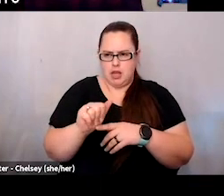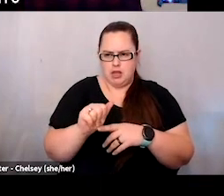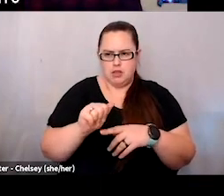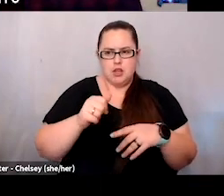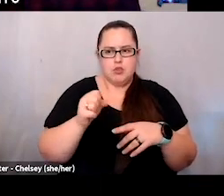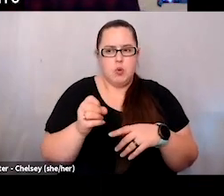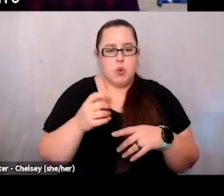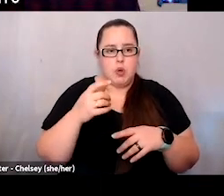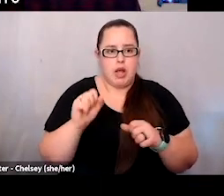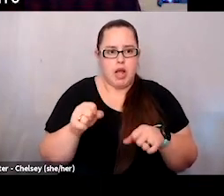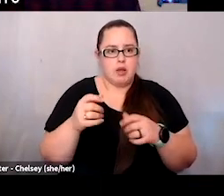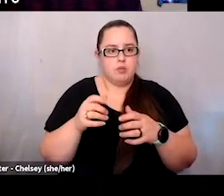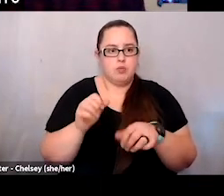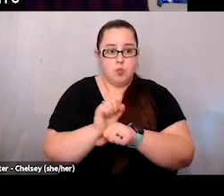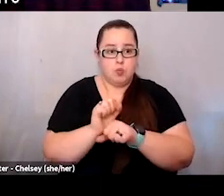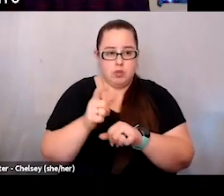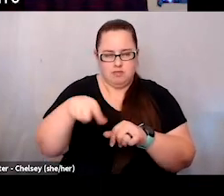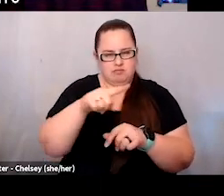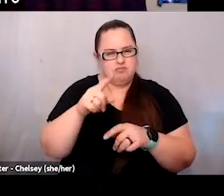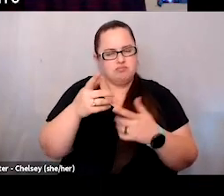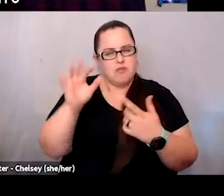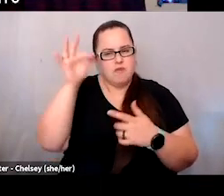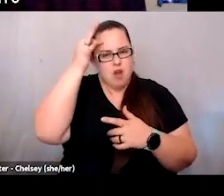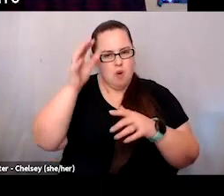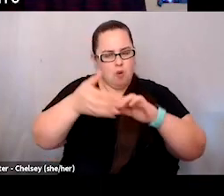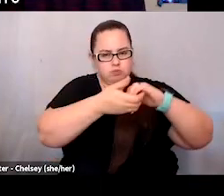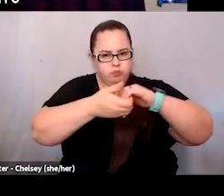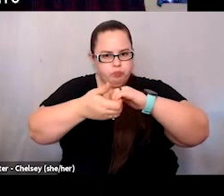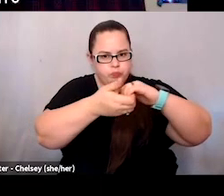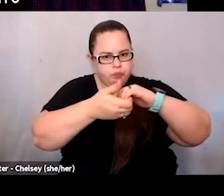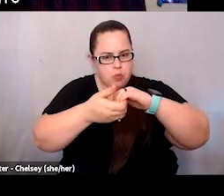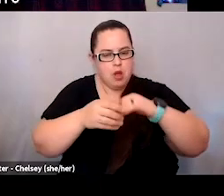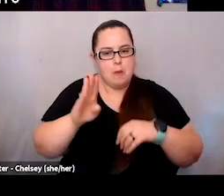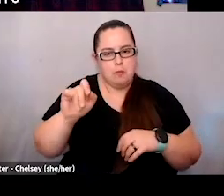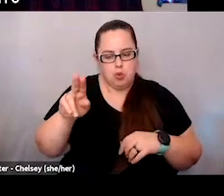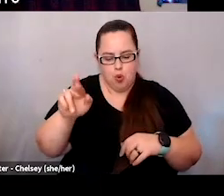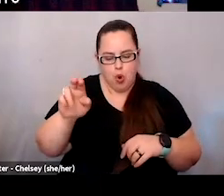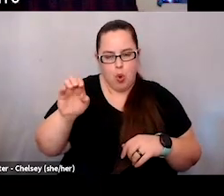federal agency that is supposed to work with Native Americans. So there's a trust